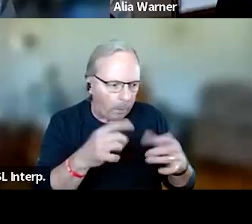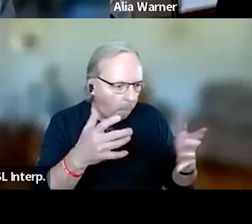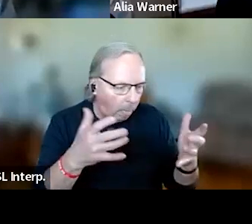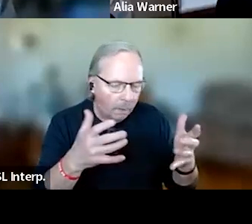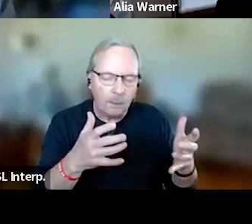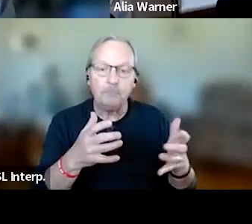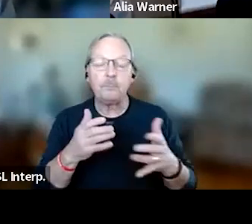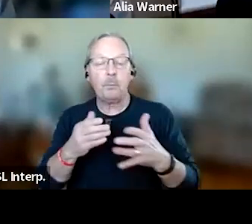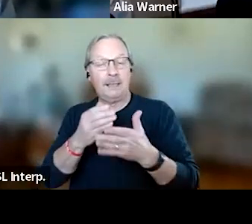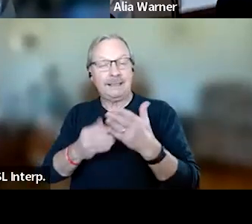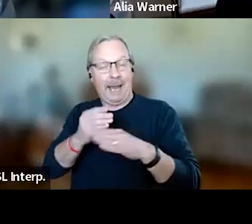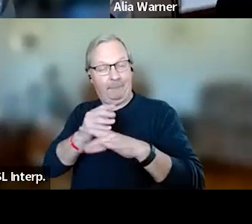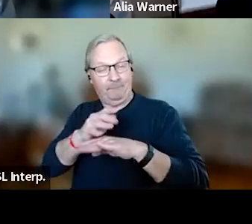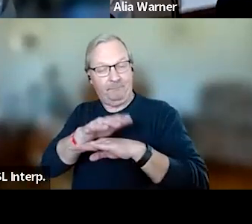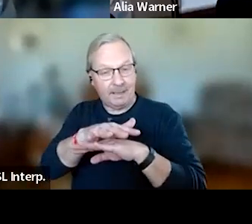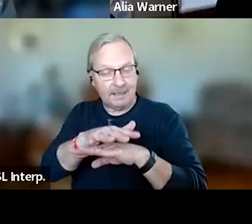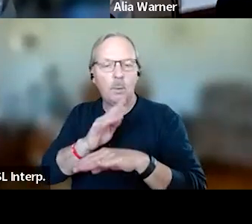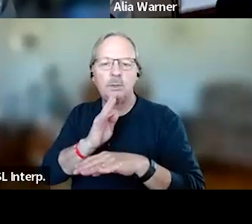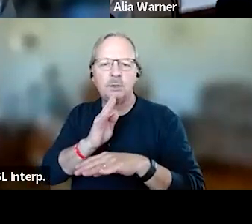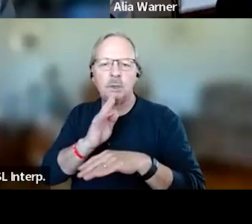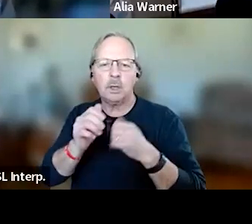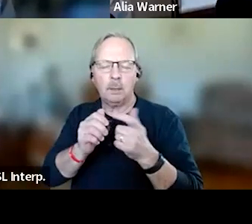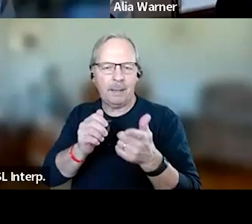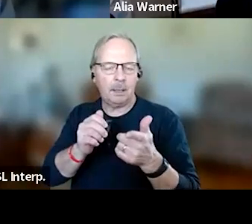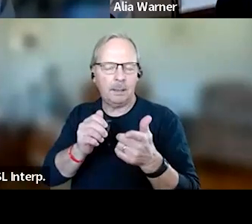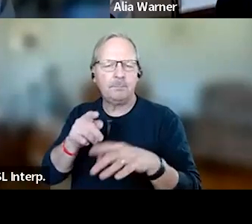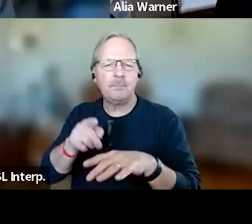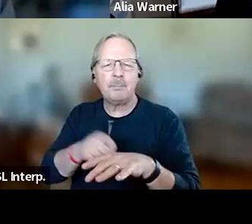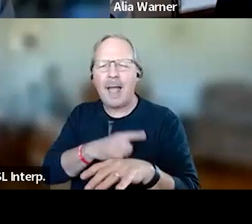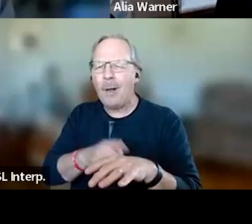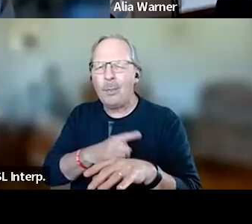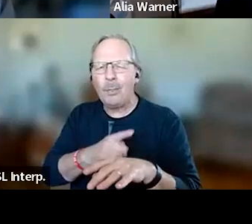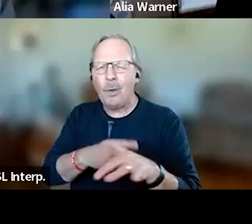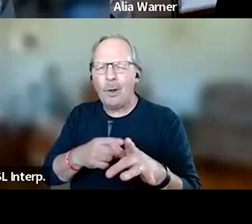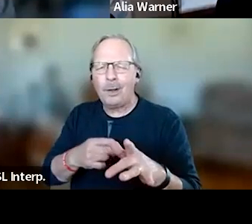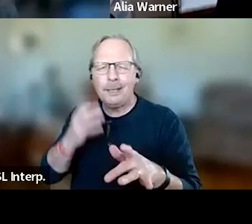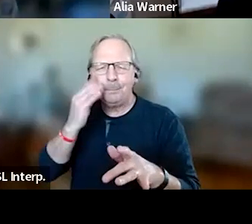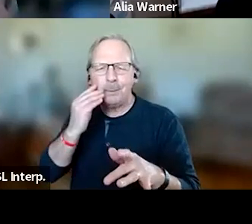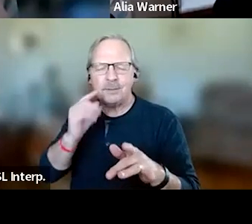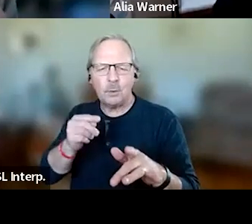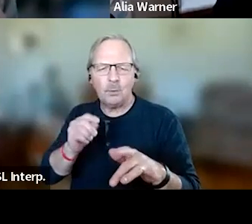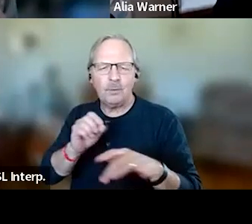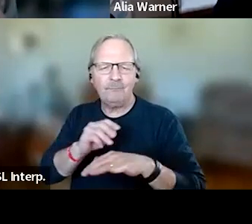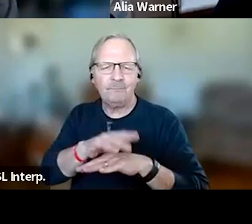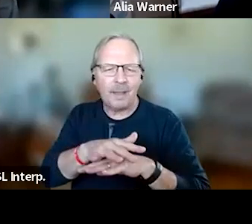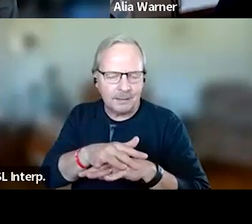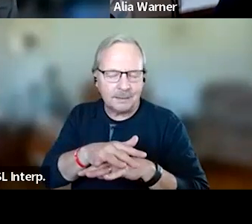I always talk with patients about how long might they expect these side effects for, would they go away, would they get worse over time?